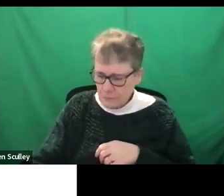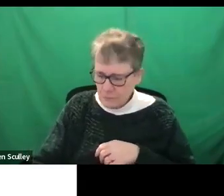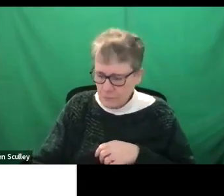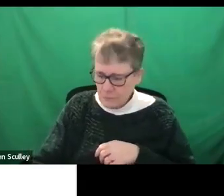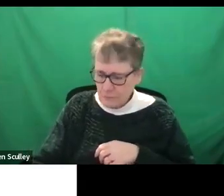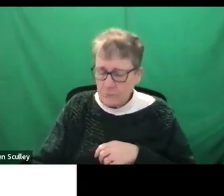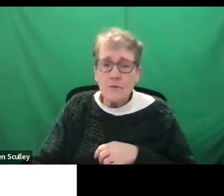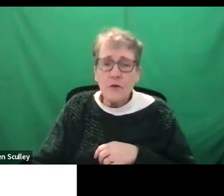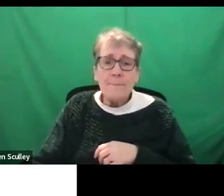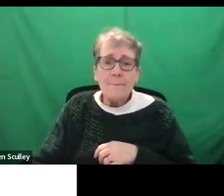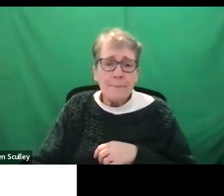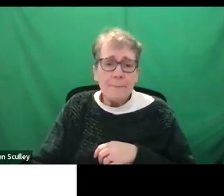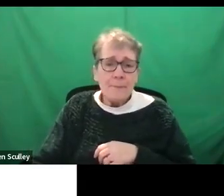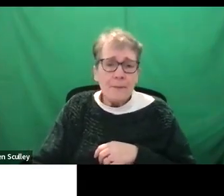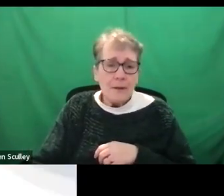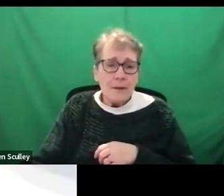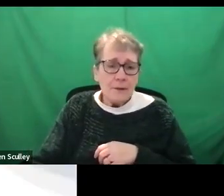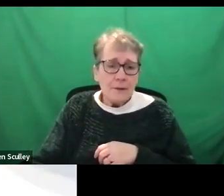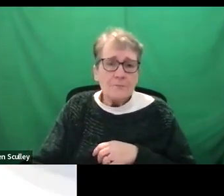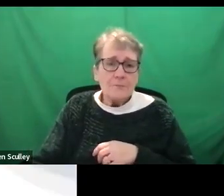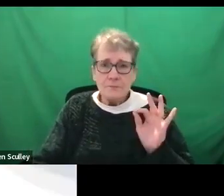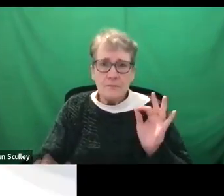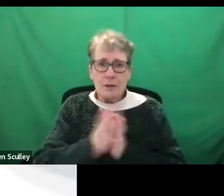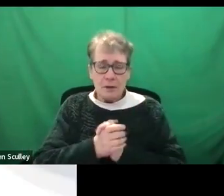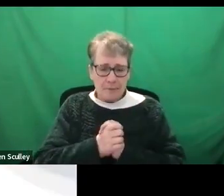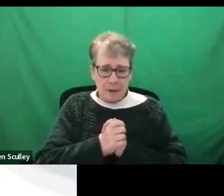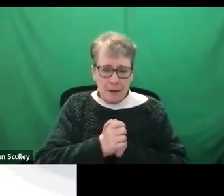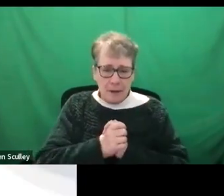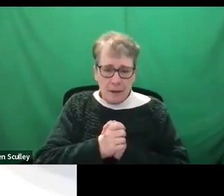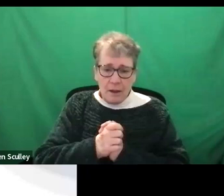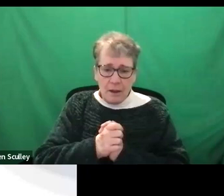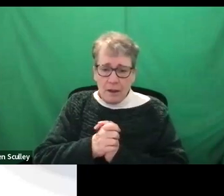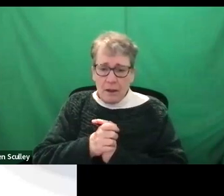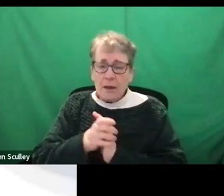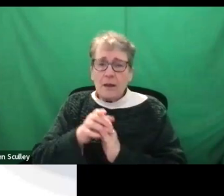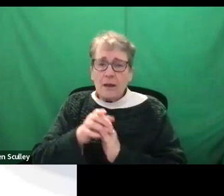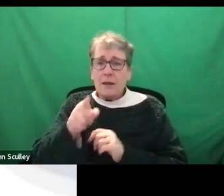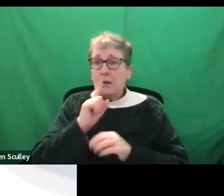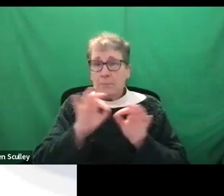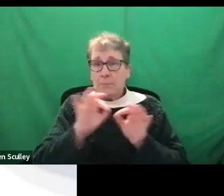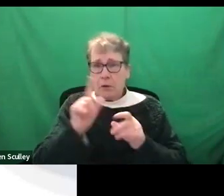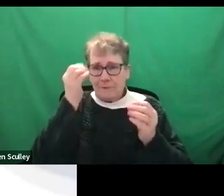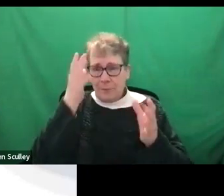again, um... reducing the isolation and strengthening the parent-child relationships.